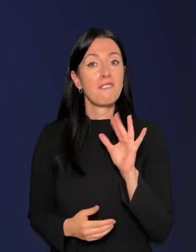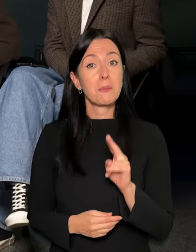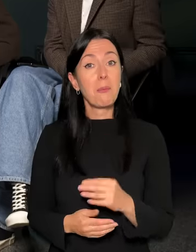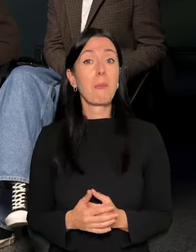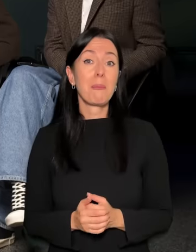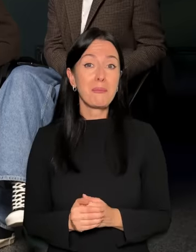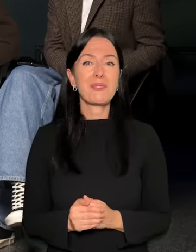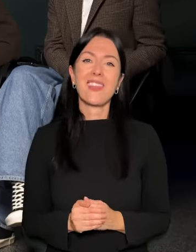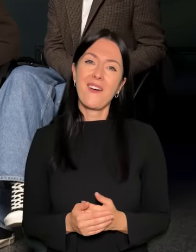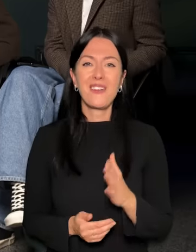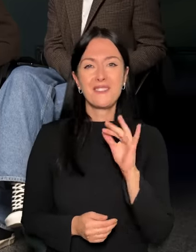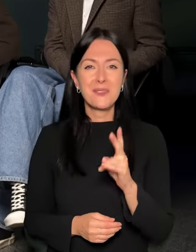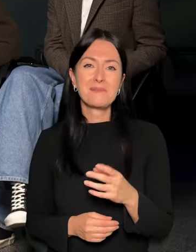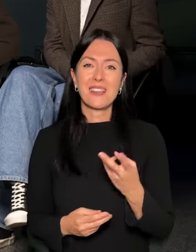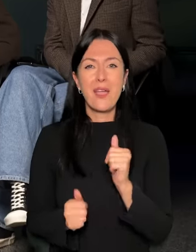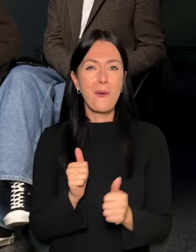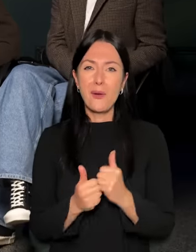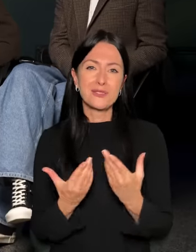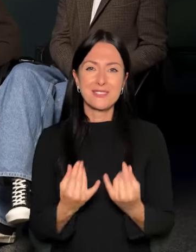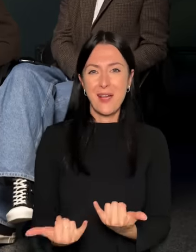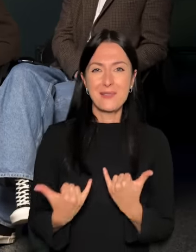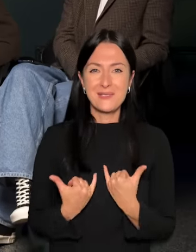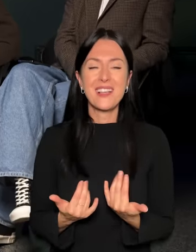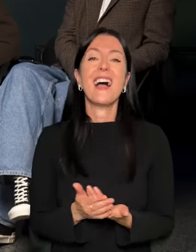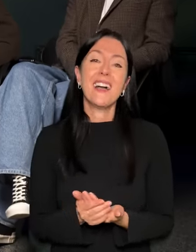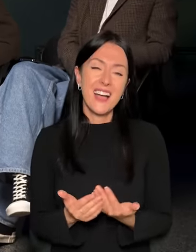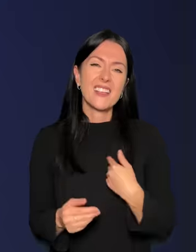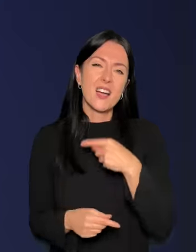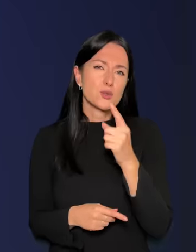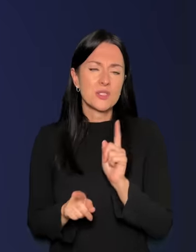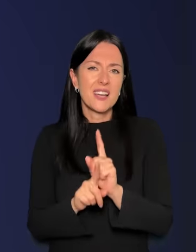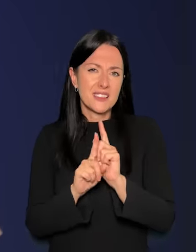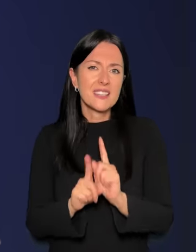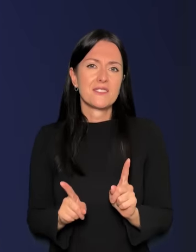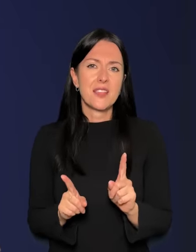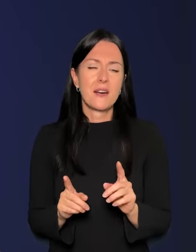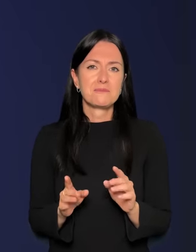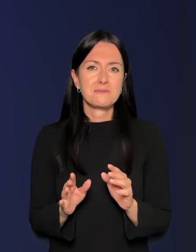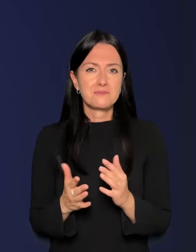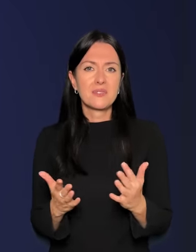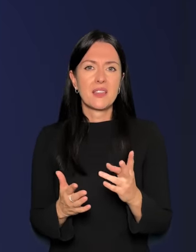But, on the other hand, VIP, you know. VIP at Burj Khalifa doesn't happen every day. But, as I said, it's a peculiar feature